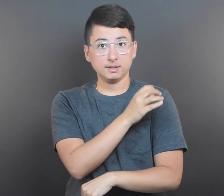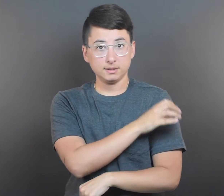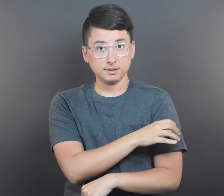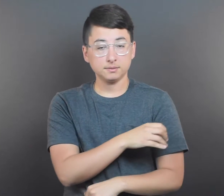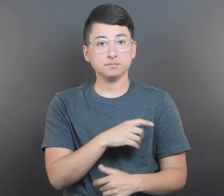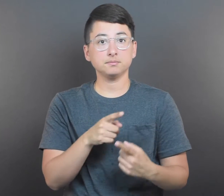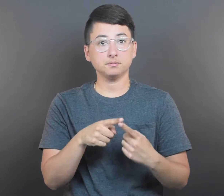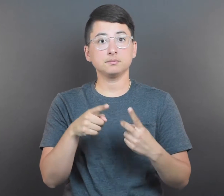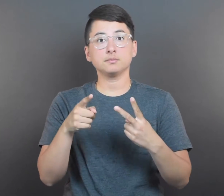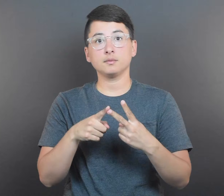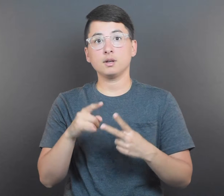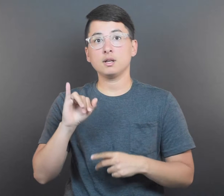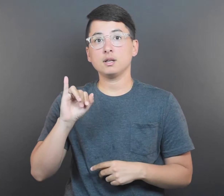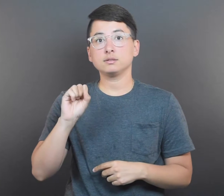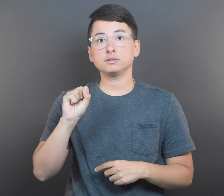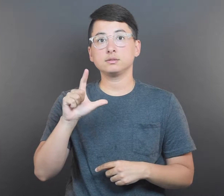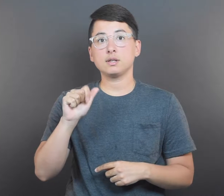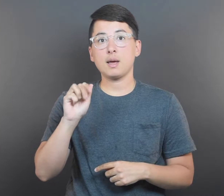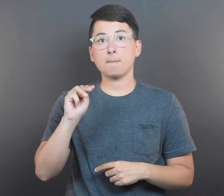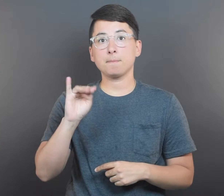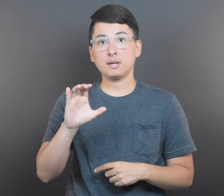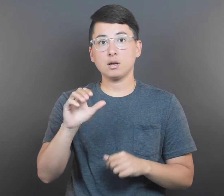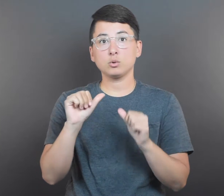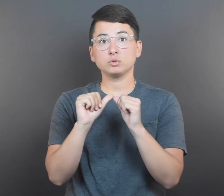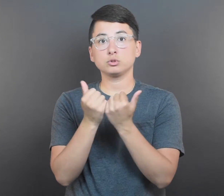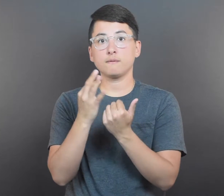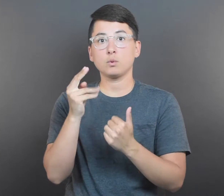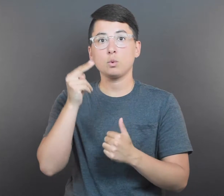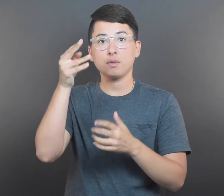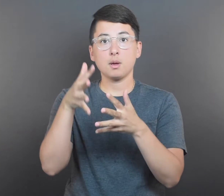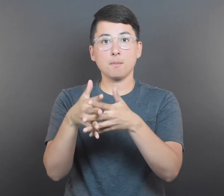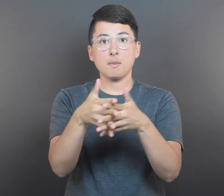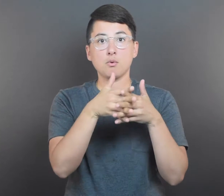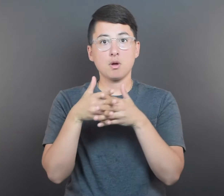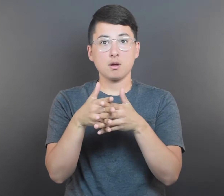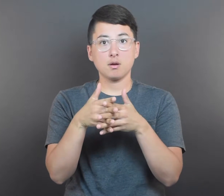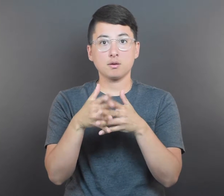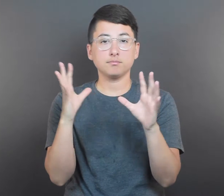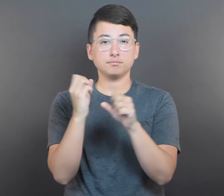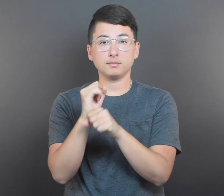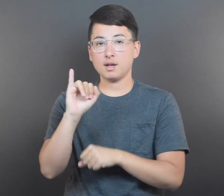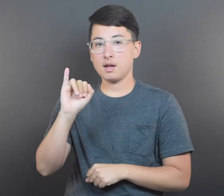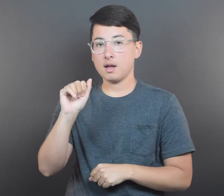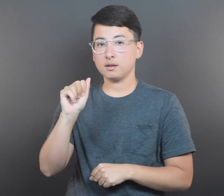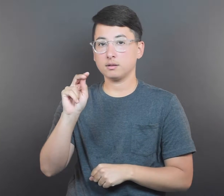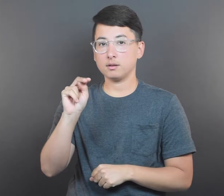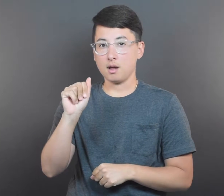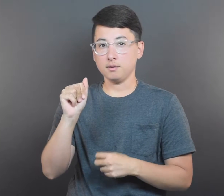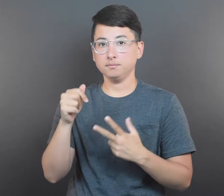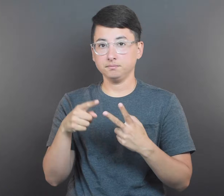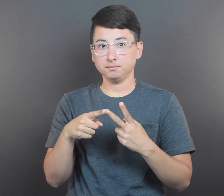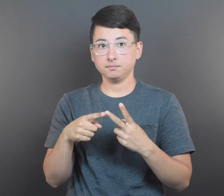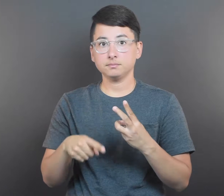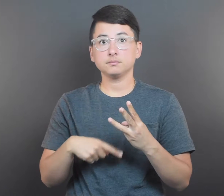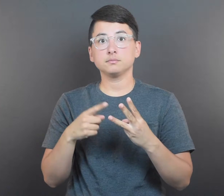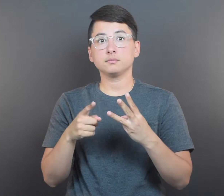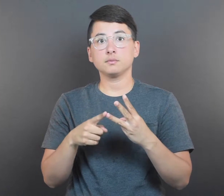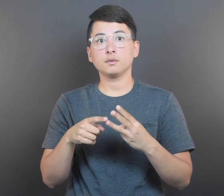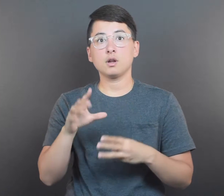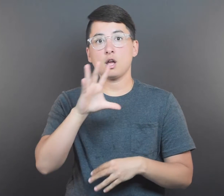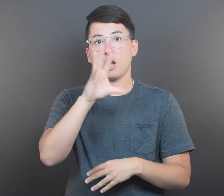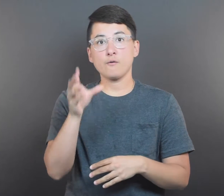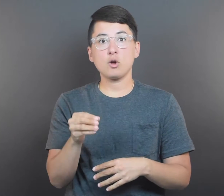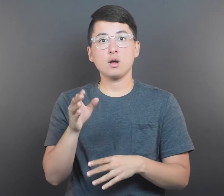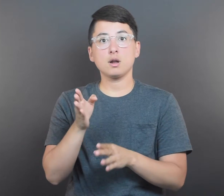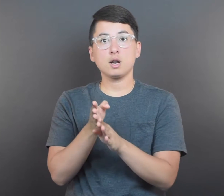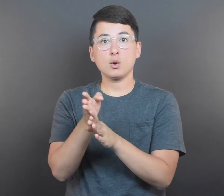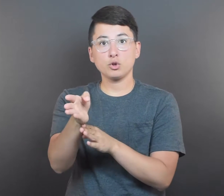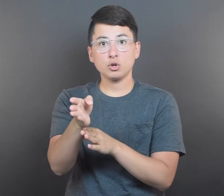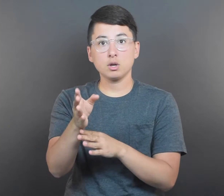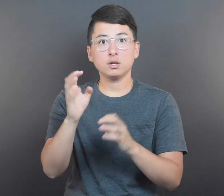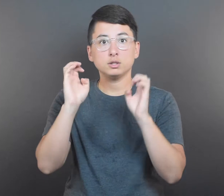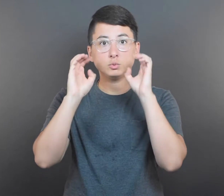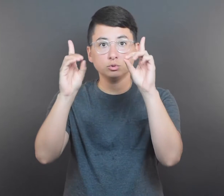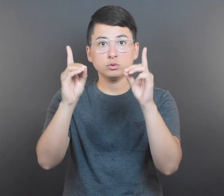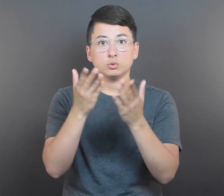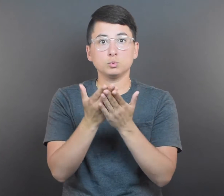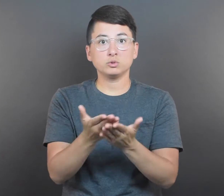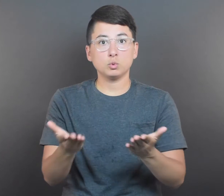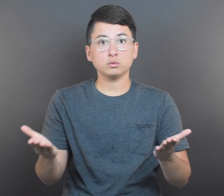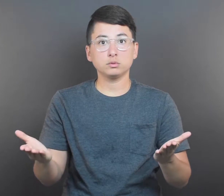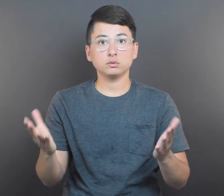Islamic Association of North America (IANA); and African Career, Education & Resource (ACER)